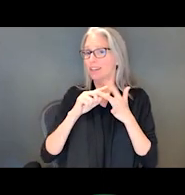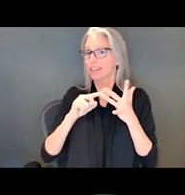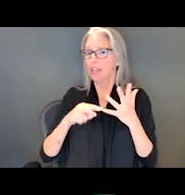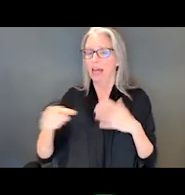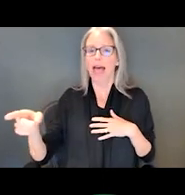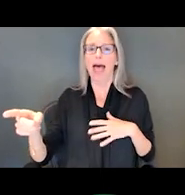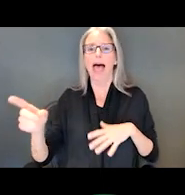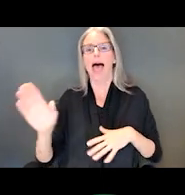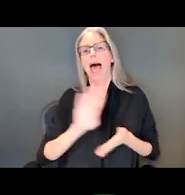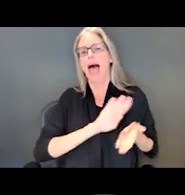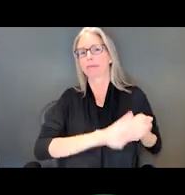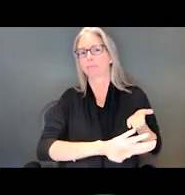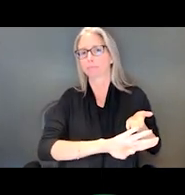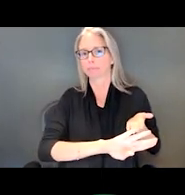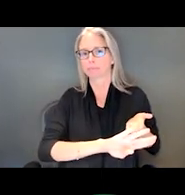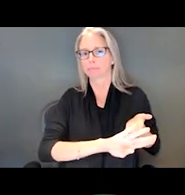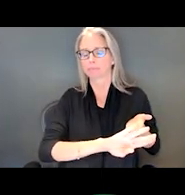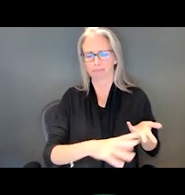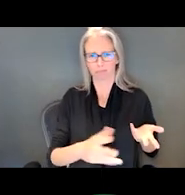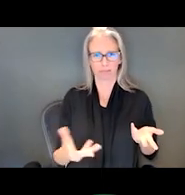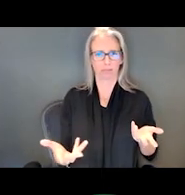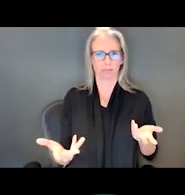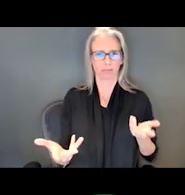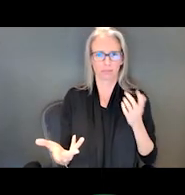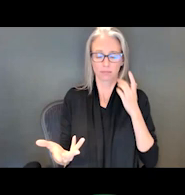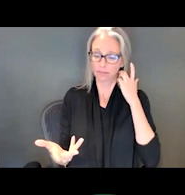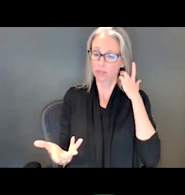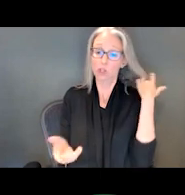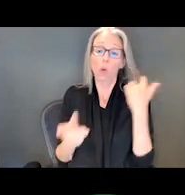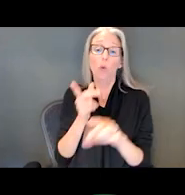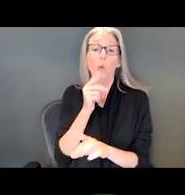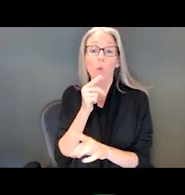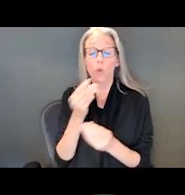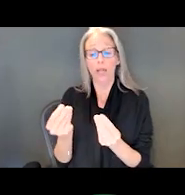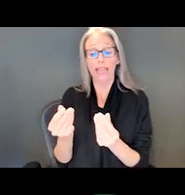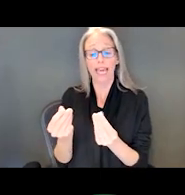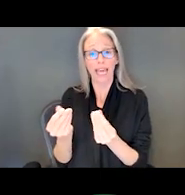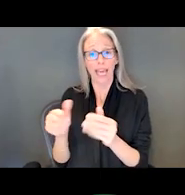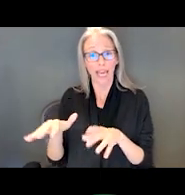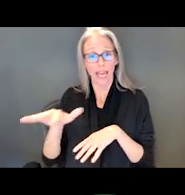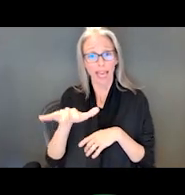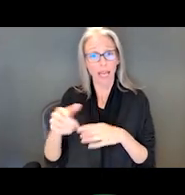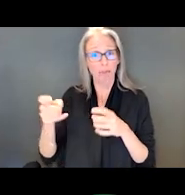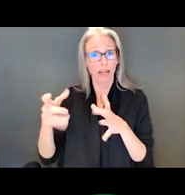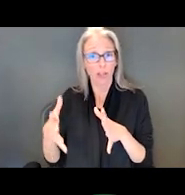How can, how can we facilitate voice? When someone contacts you, what does that look